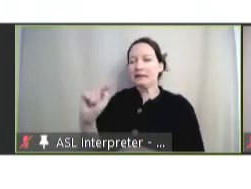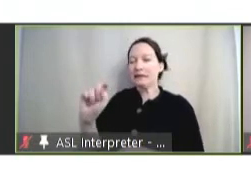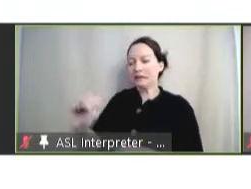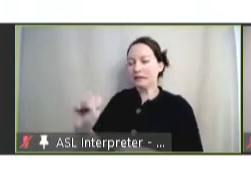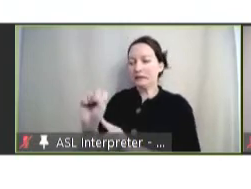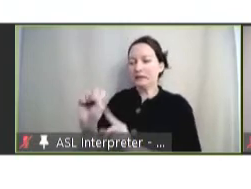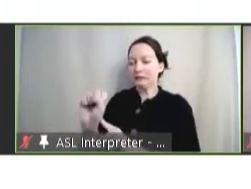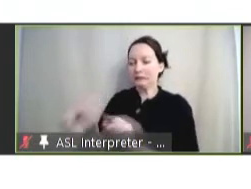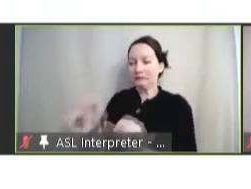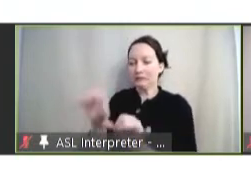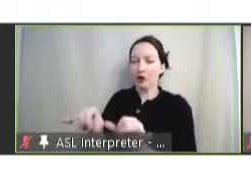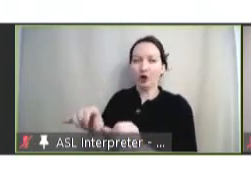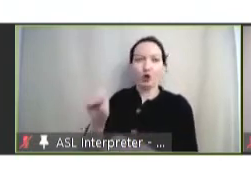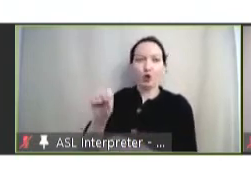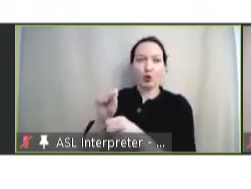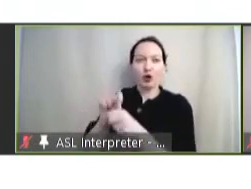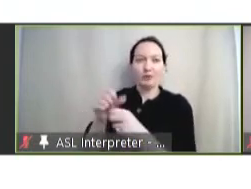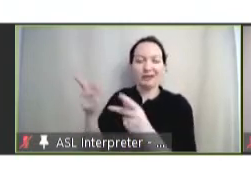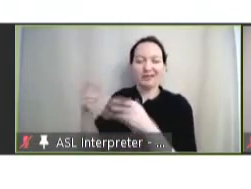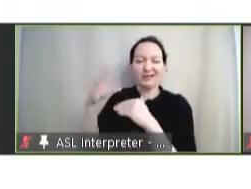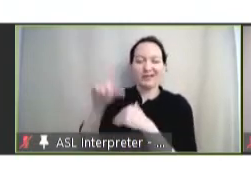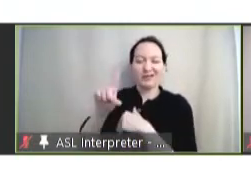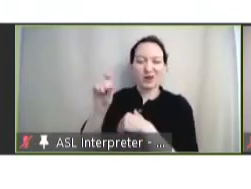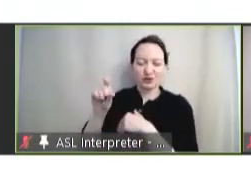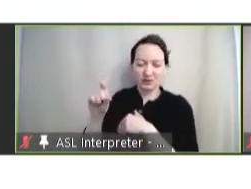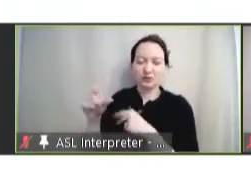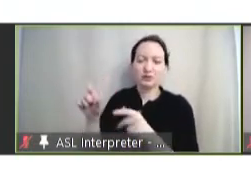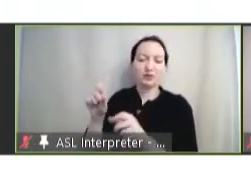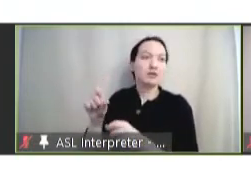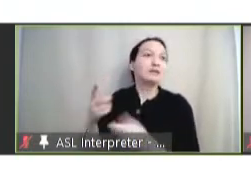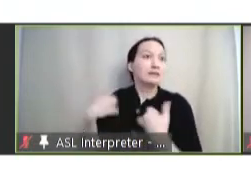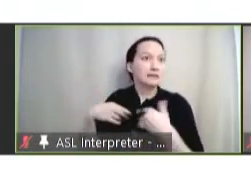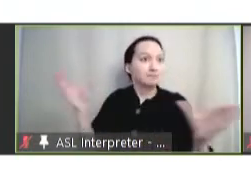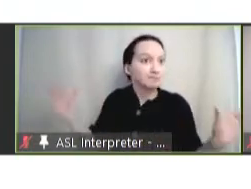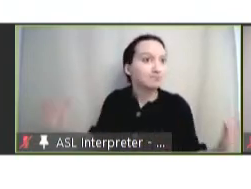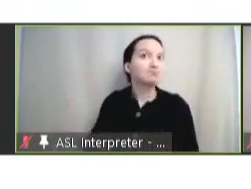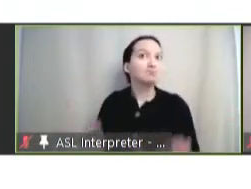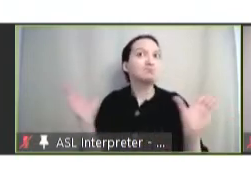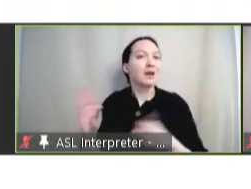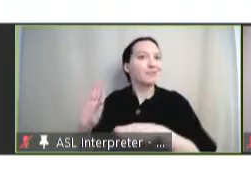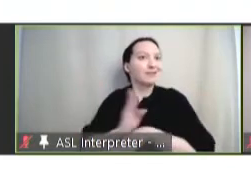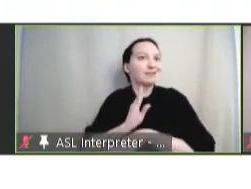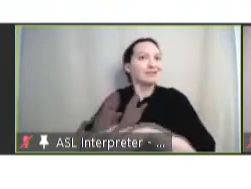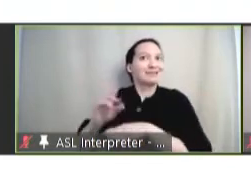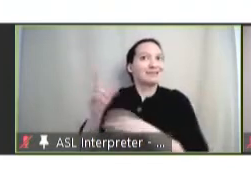for workplaces of 100 employees or more. We are still encouraging workplaces to have risk-based